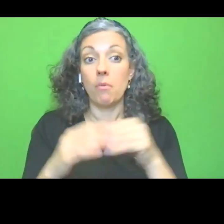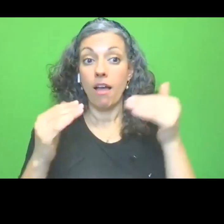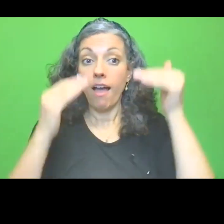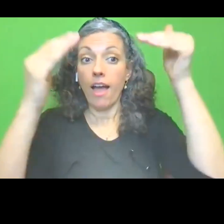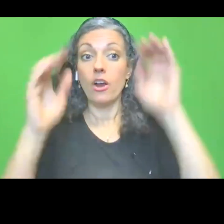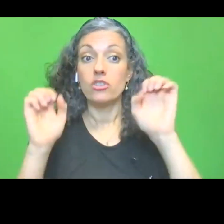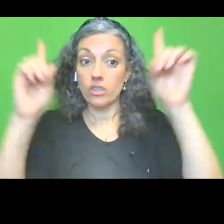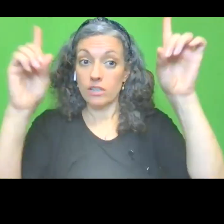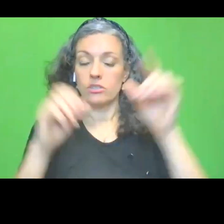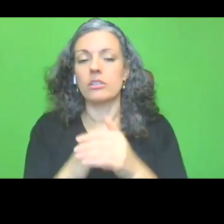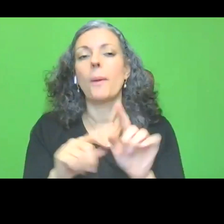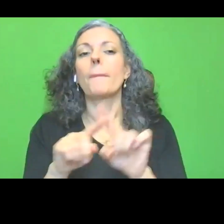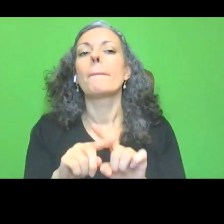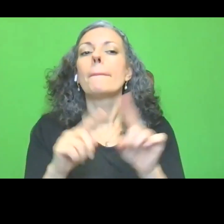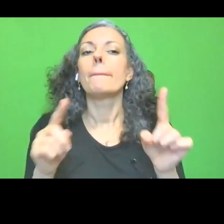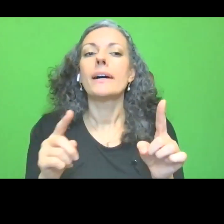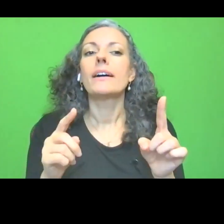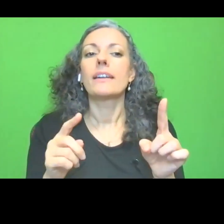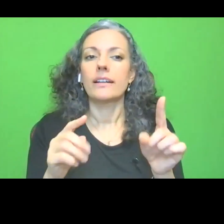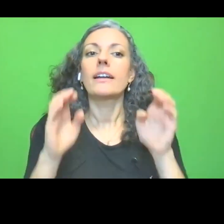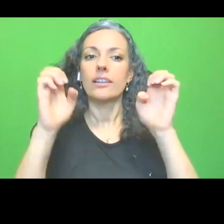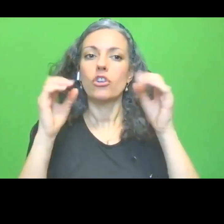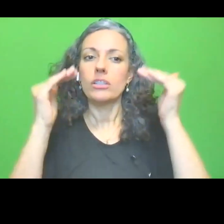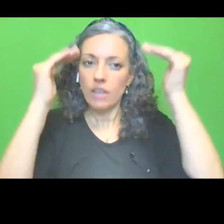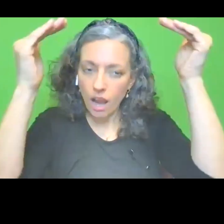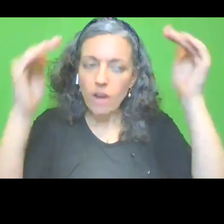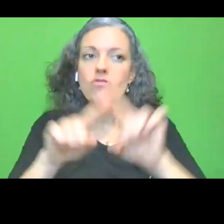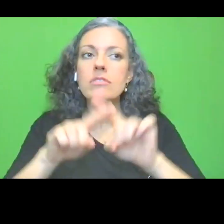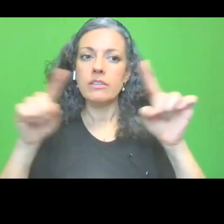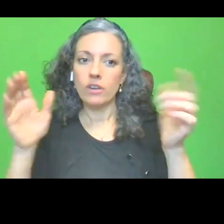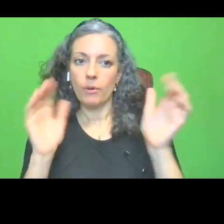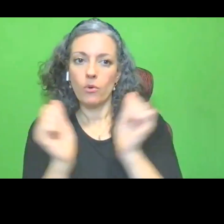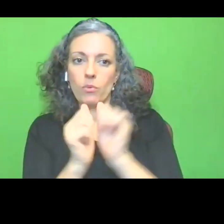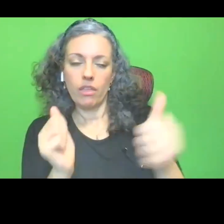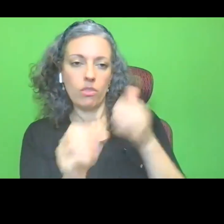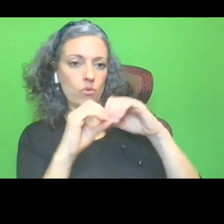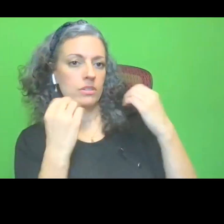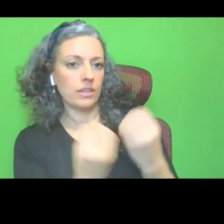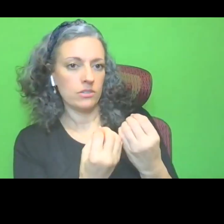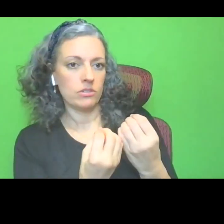However, while higher education is a lot different than a lot of other organizations, there's still a lot in common.